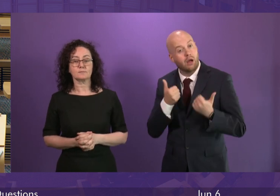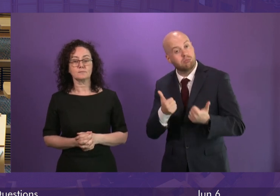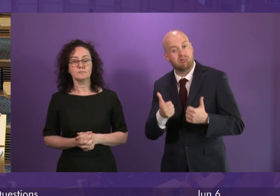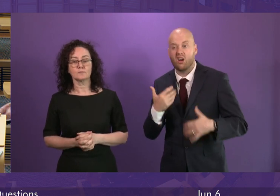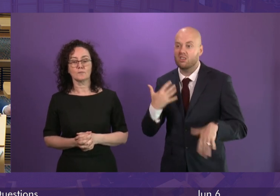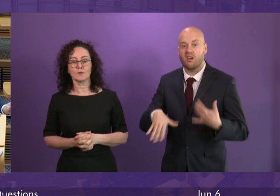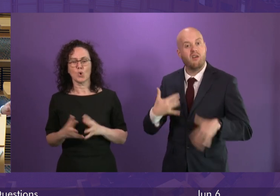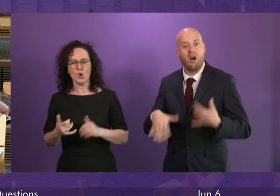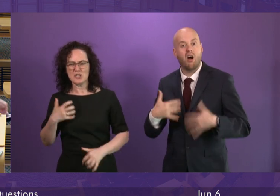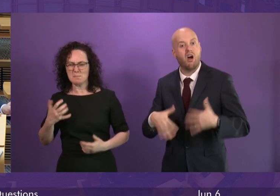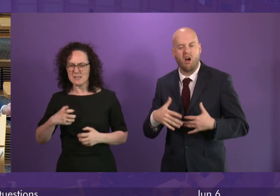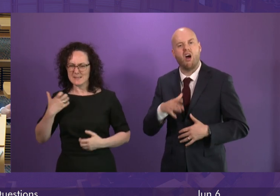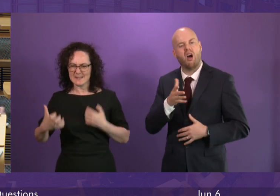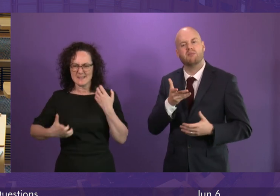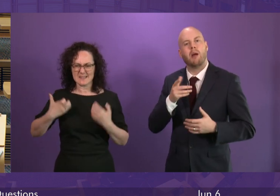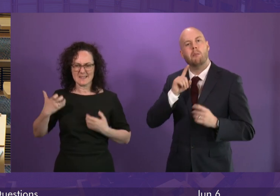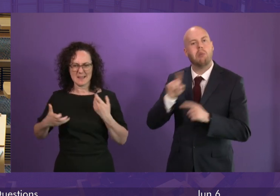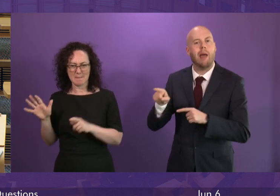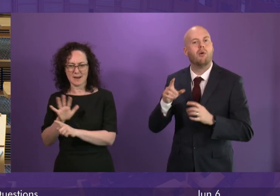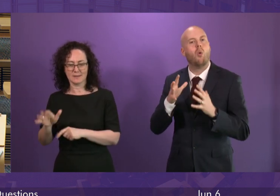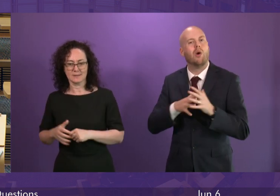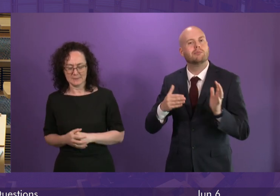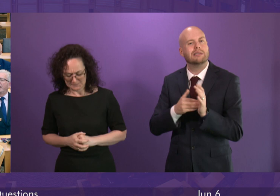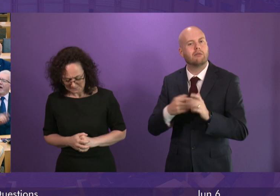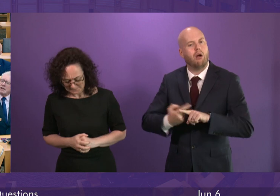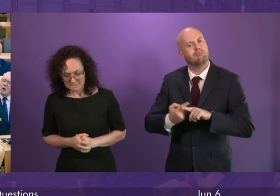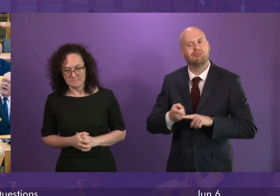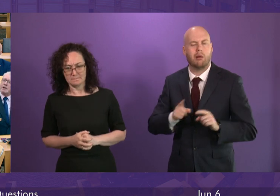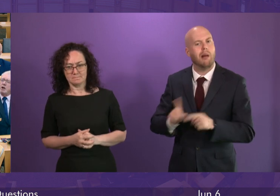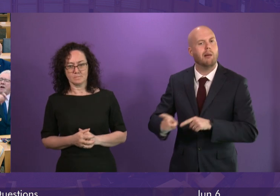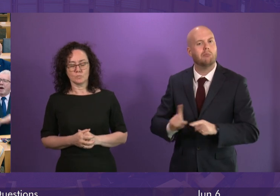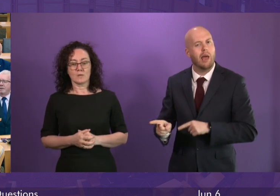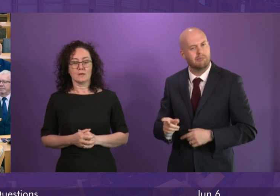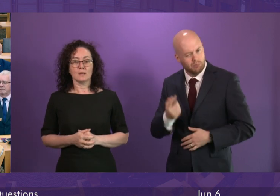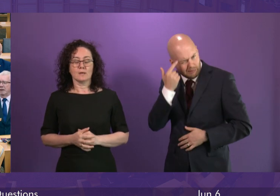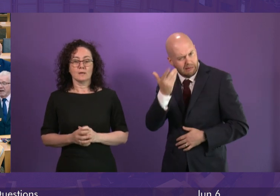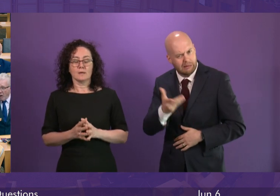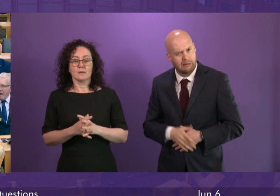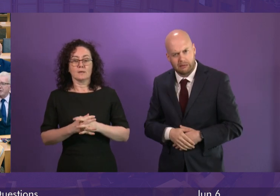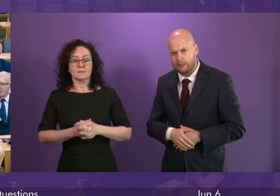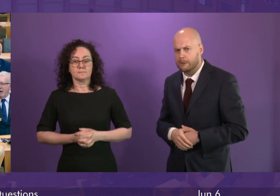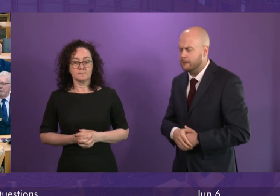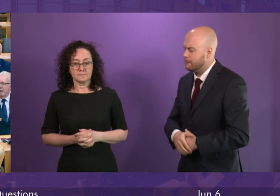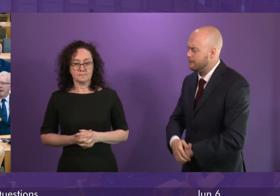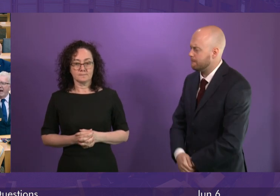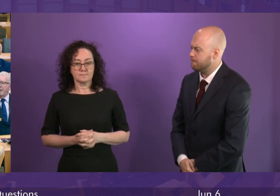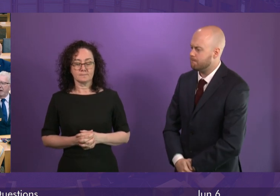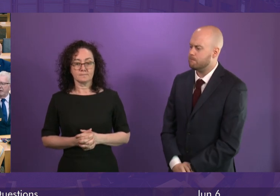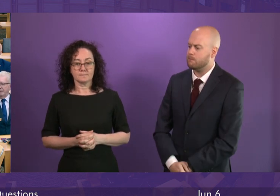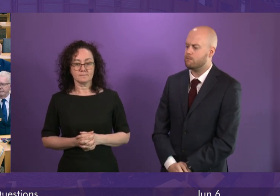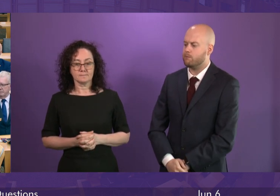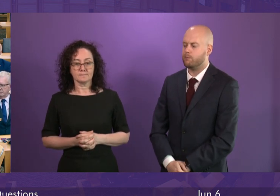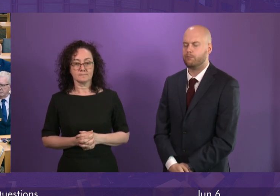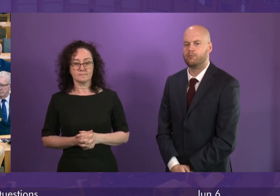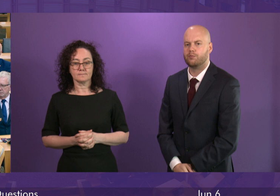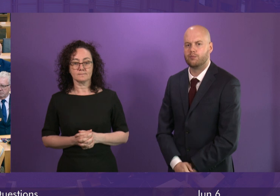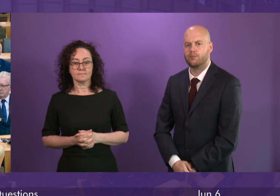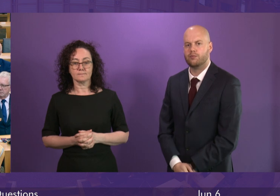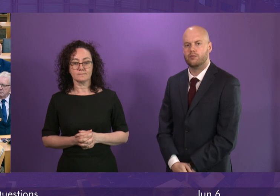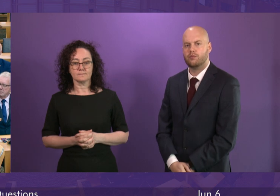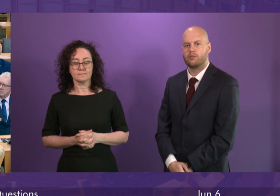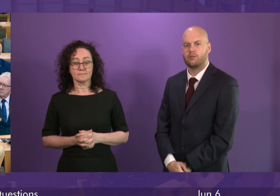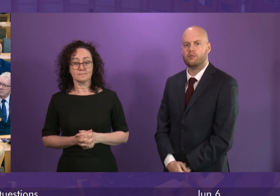“letting the Westminster Government off the hook”? John Swinney: What an appalling